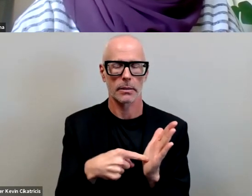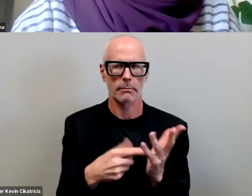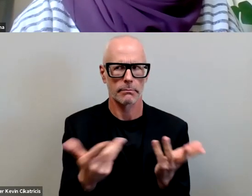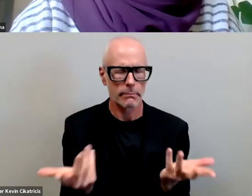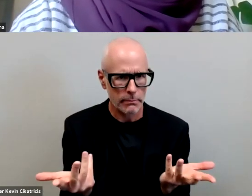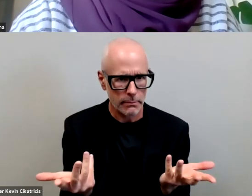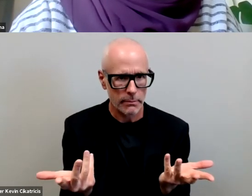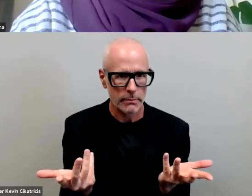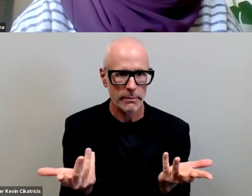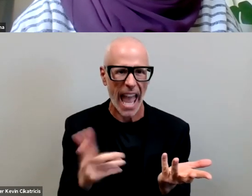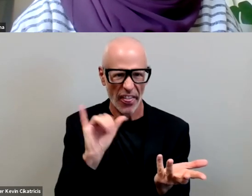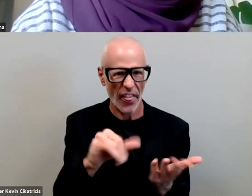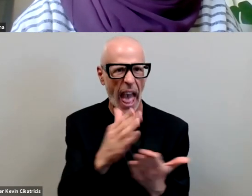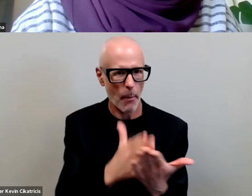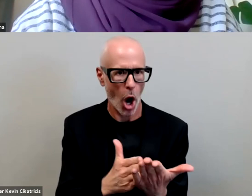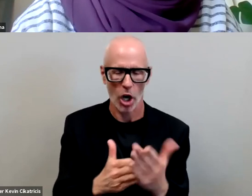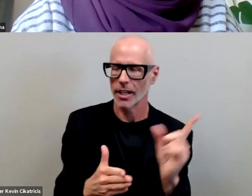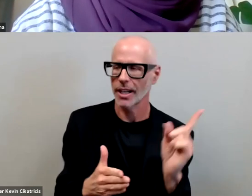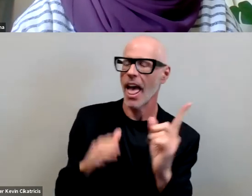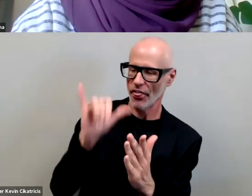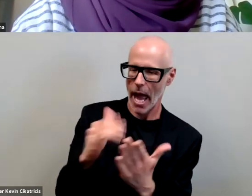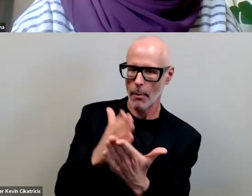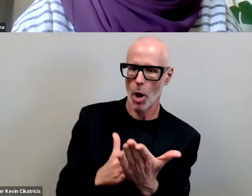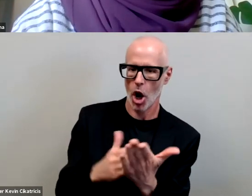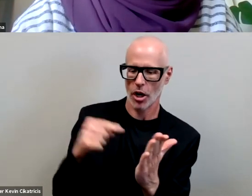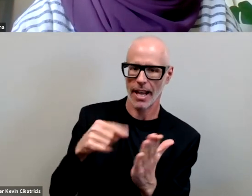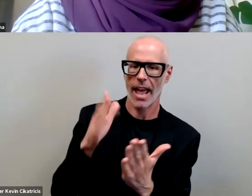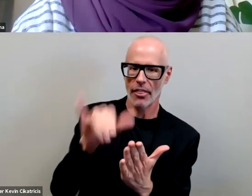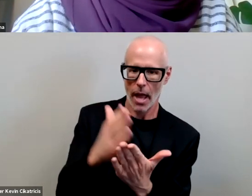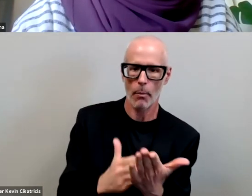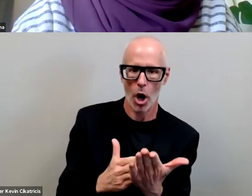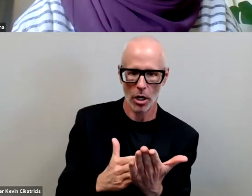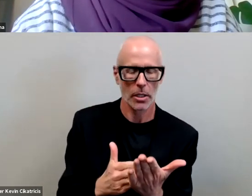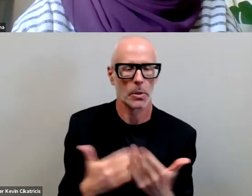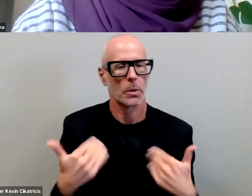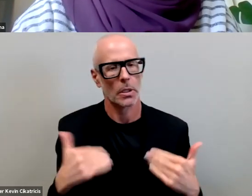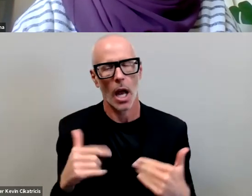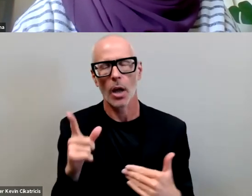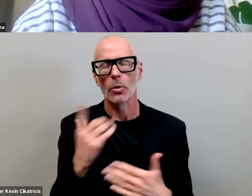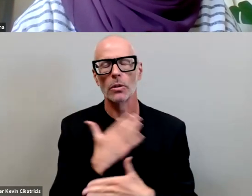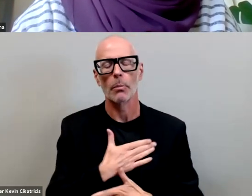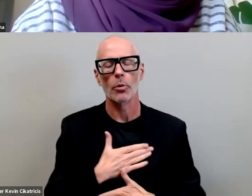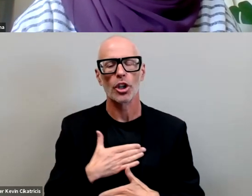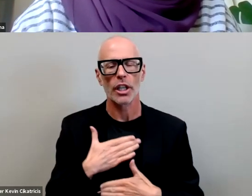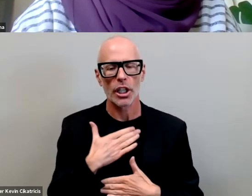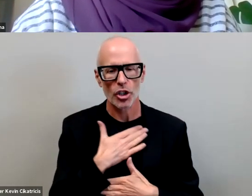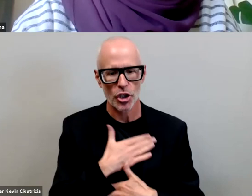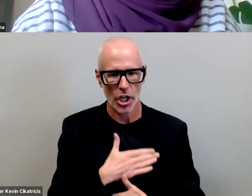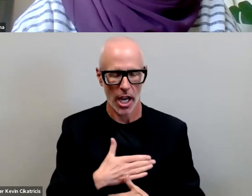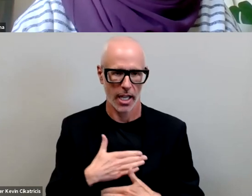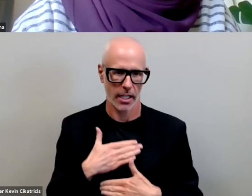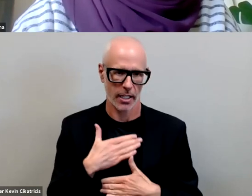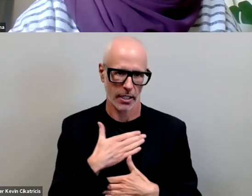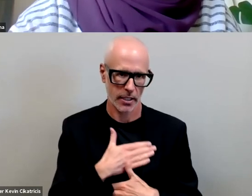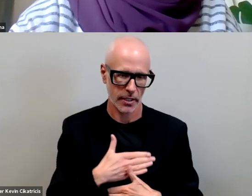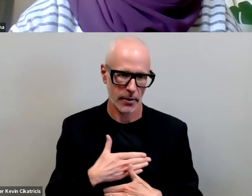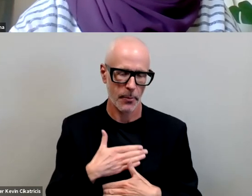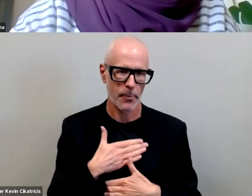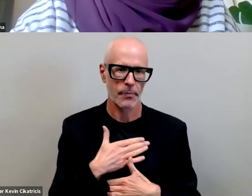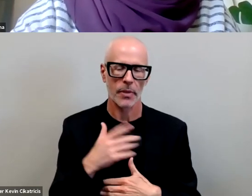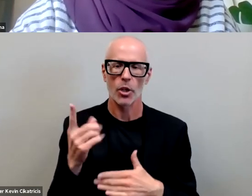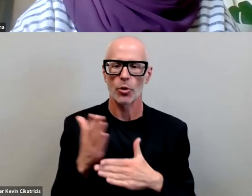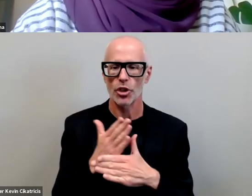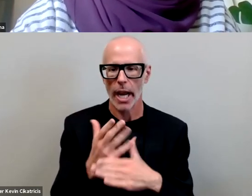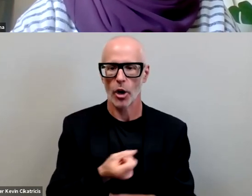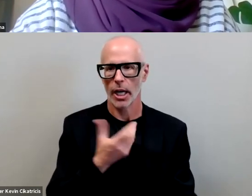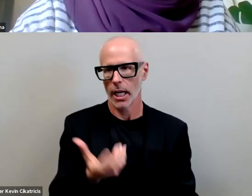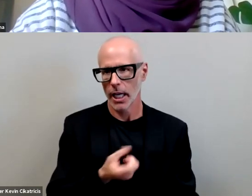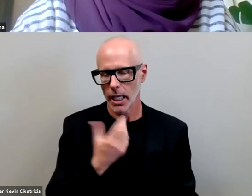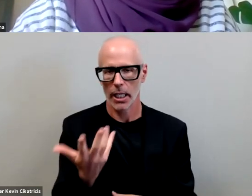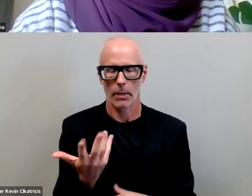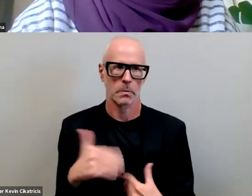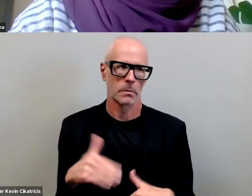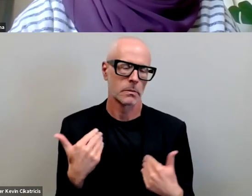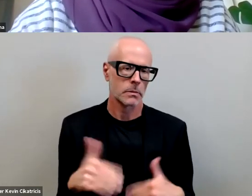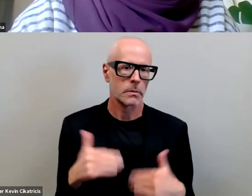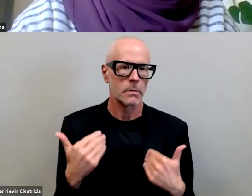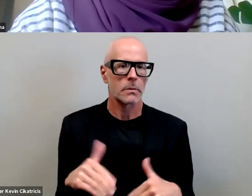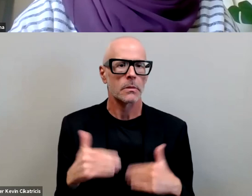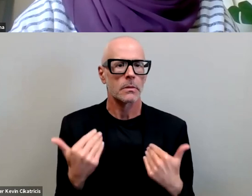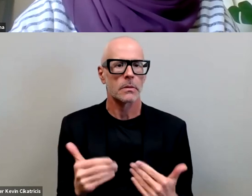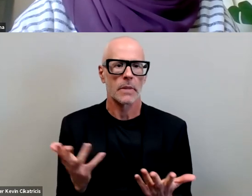that part that part um i so appreciate you um you know sharing so generously and just like in such